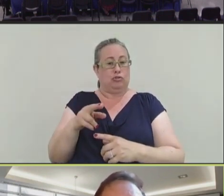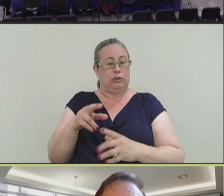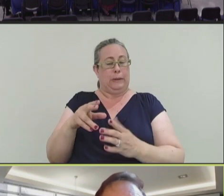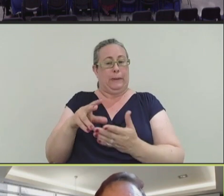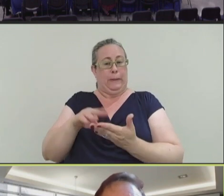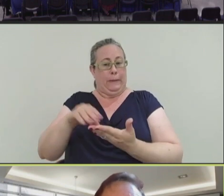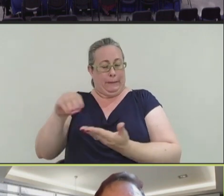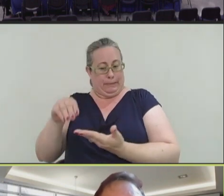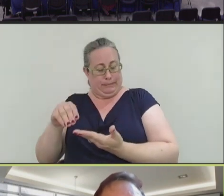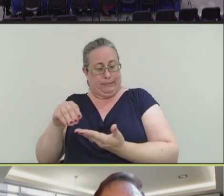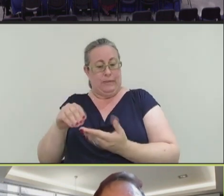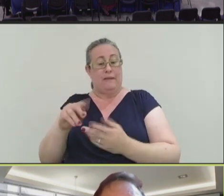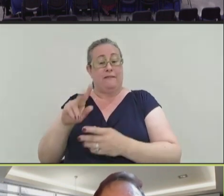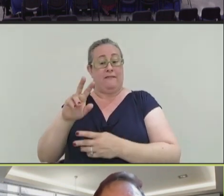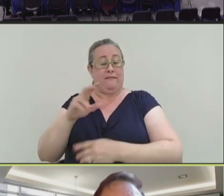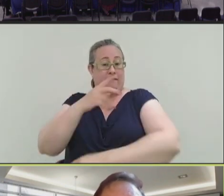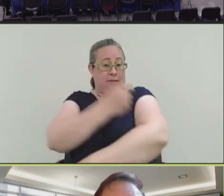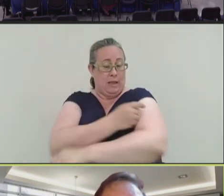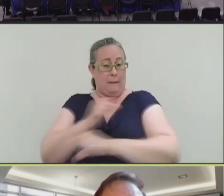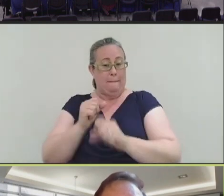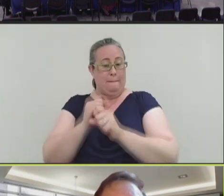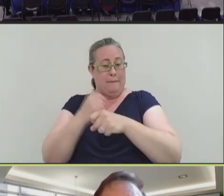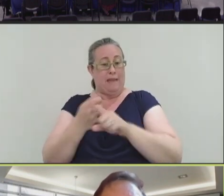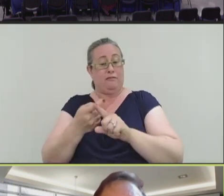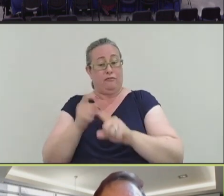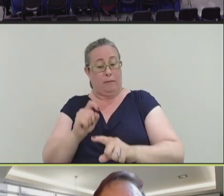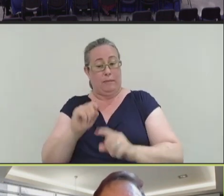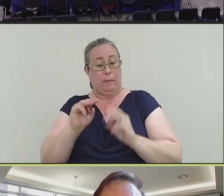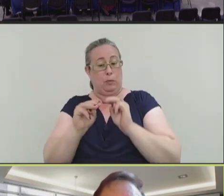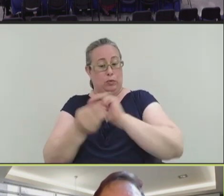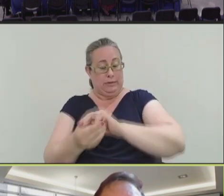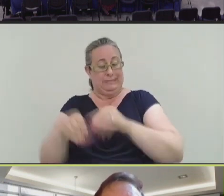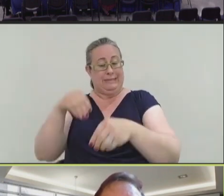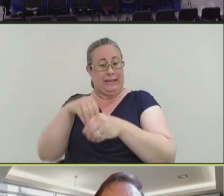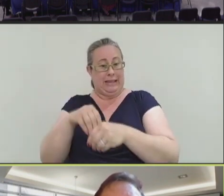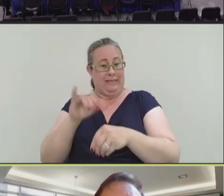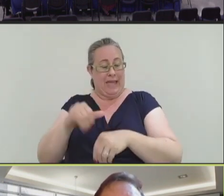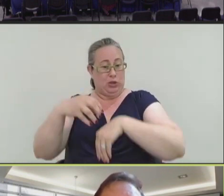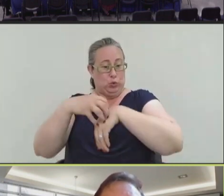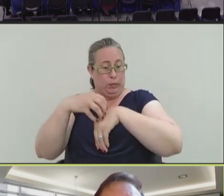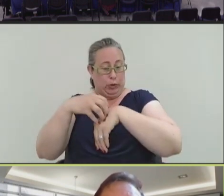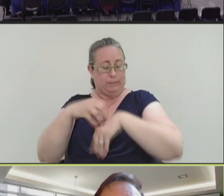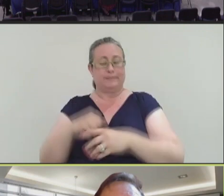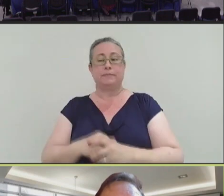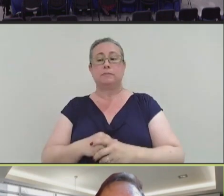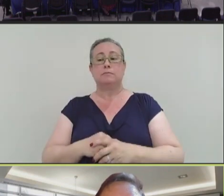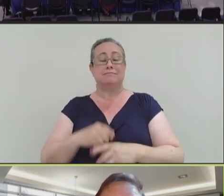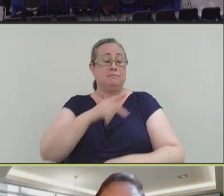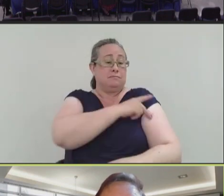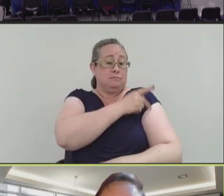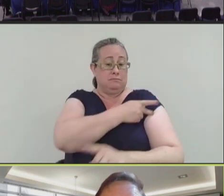based on the mutations that were present in the patient's tumor. The patients were vaccinated